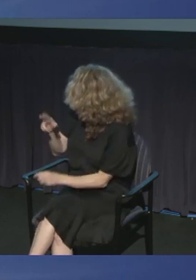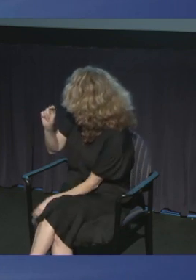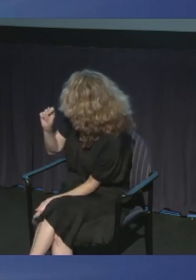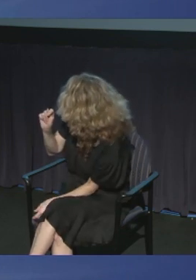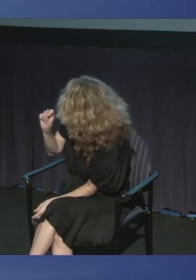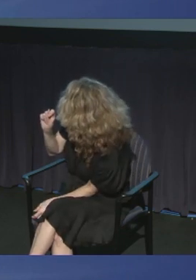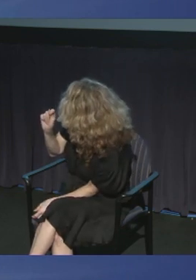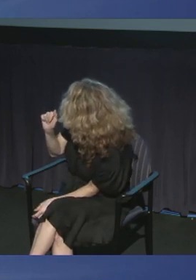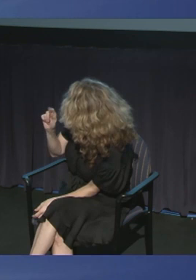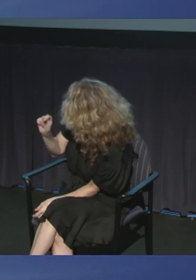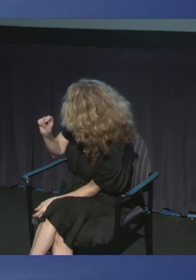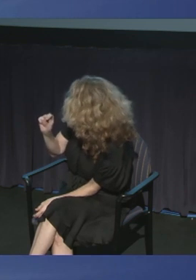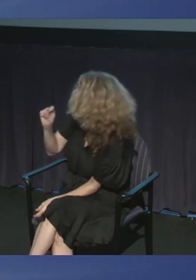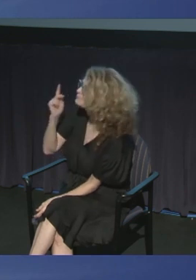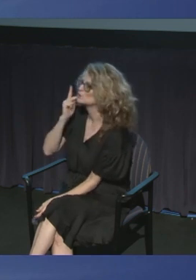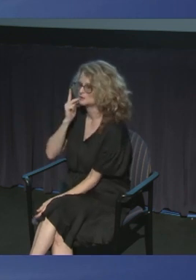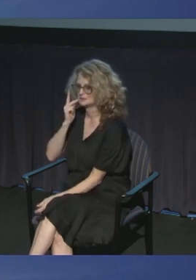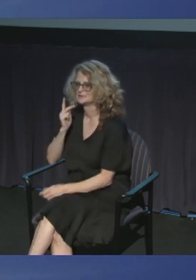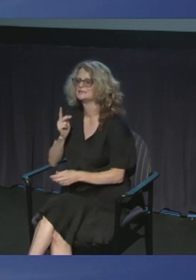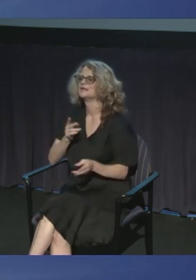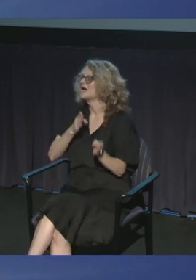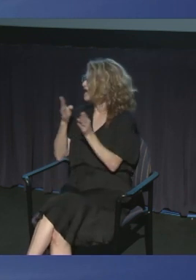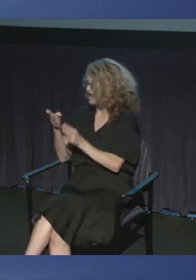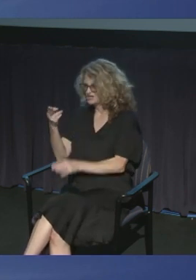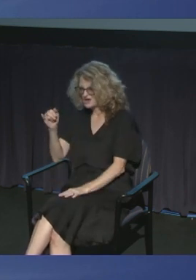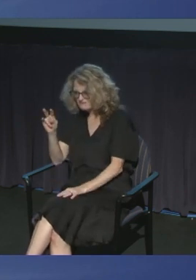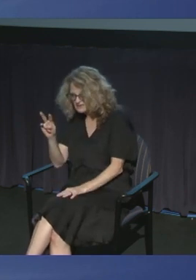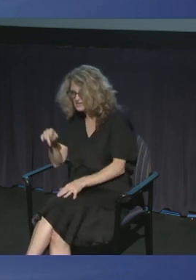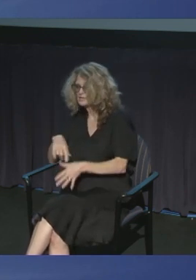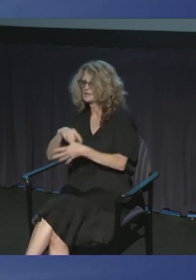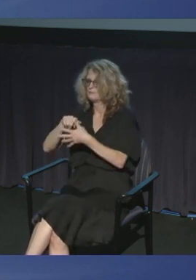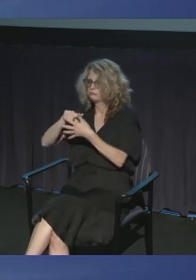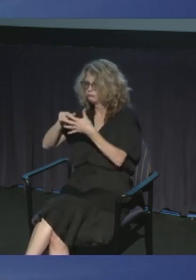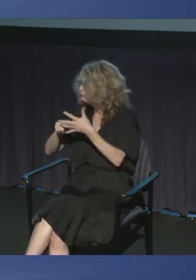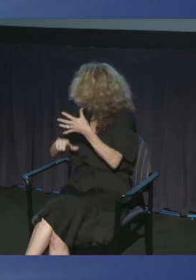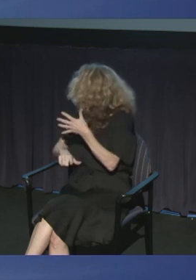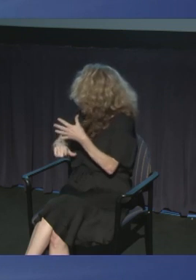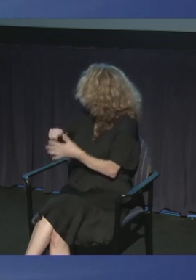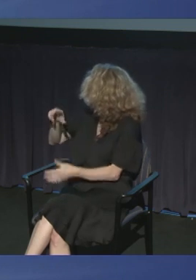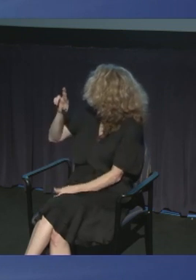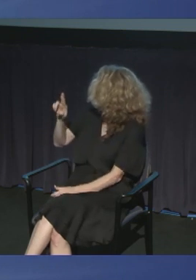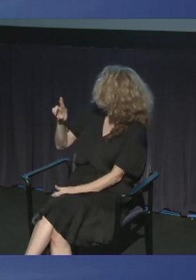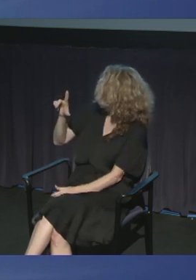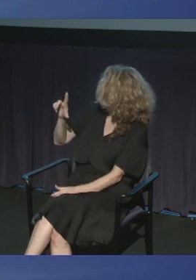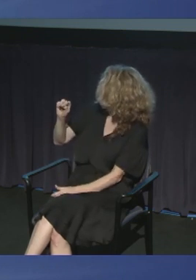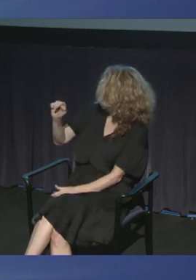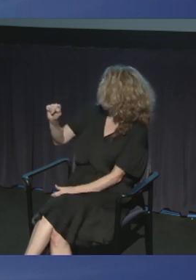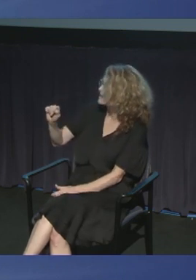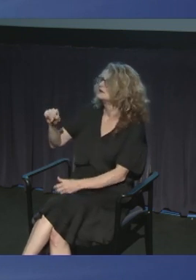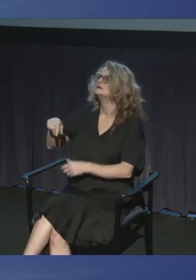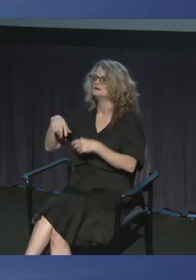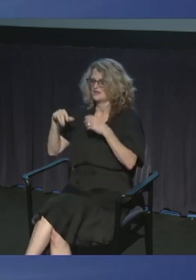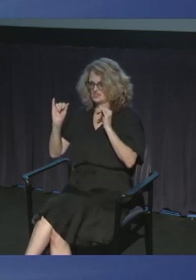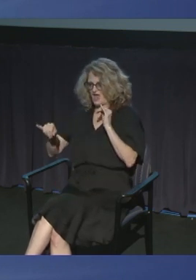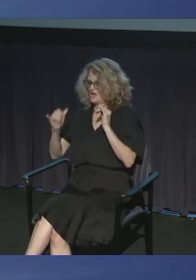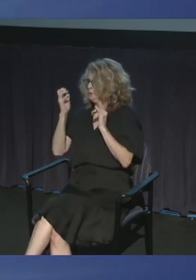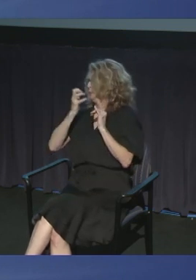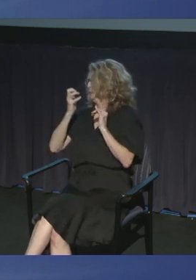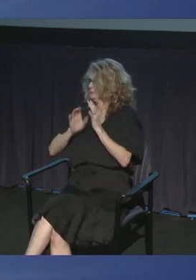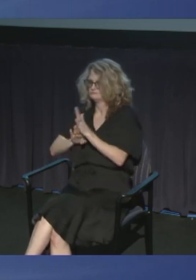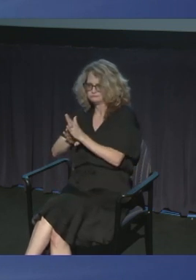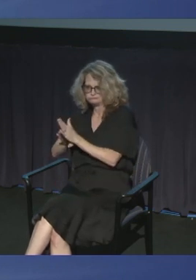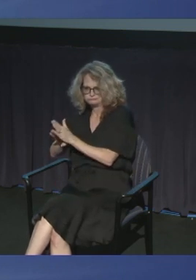ROLE OF TAT AND HLIV, AND ALSO